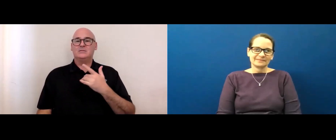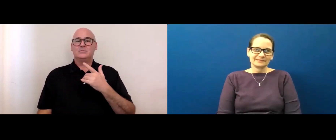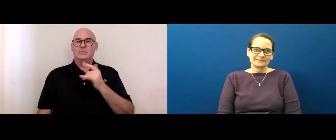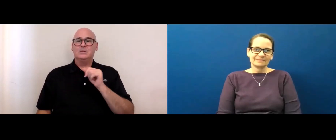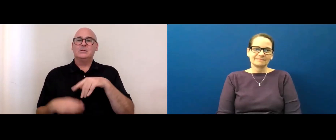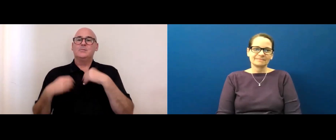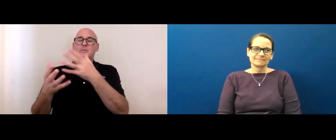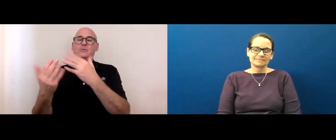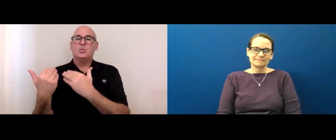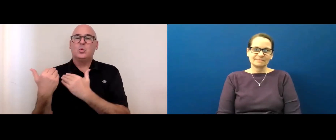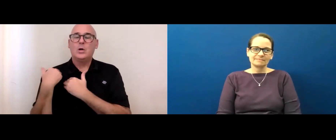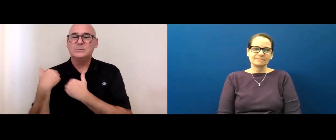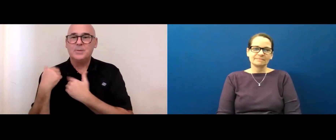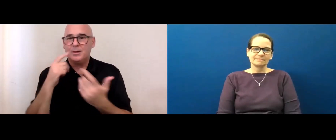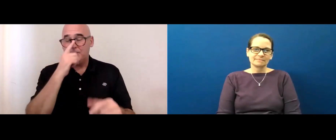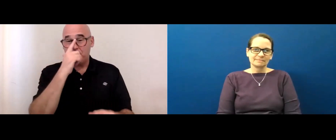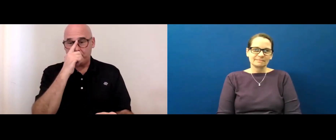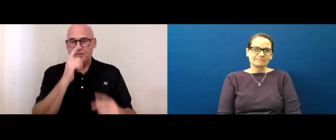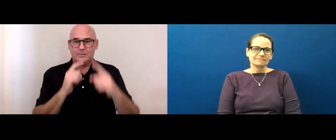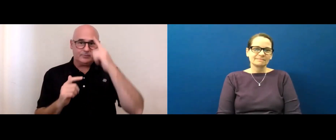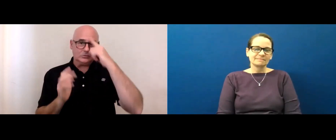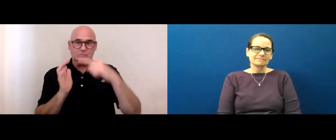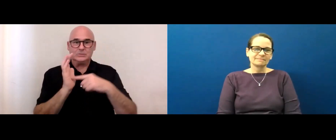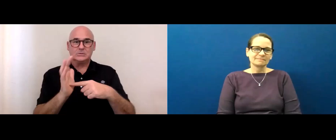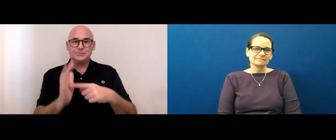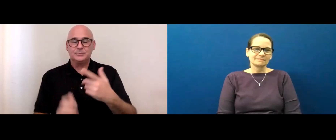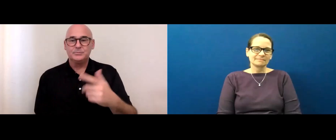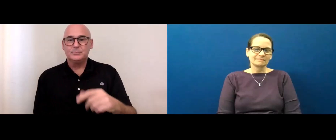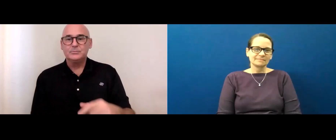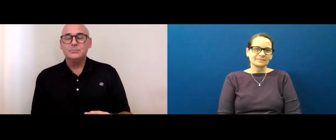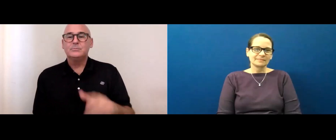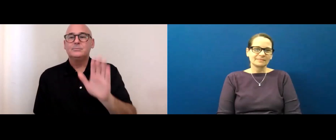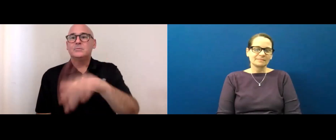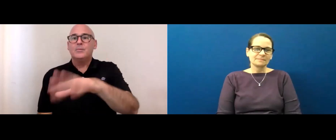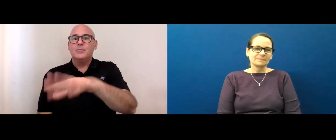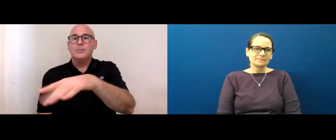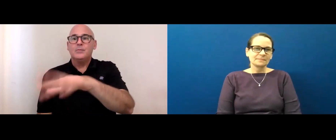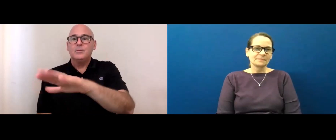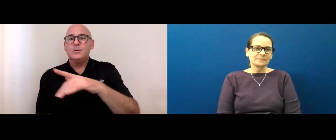at the same time they're laughing and you're giving them some of the shared responsibilities